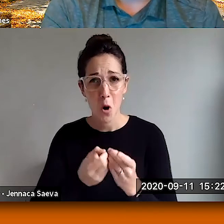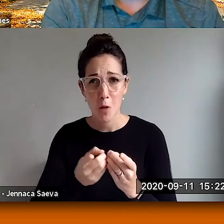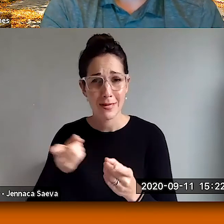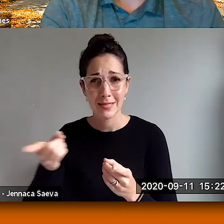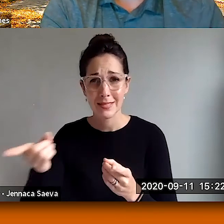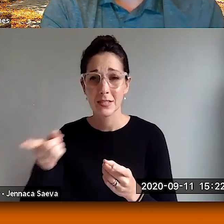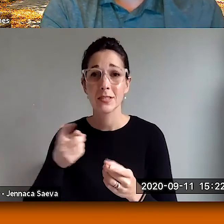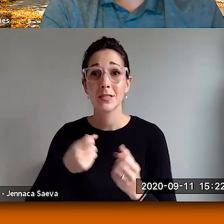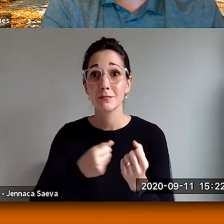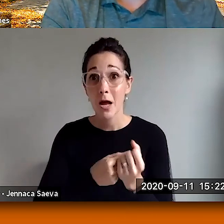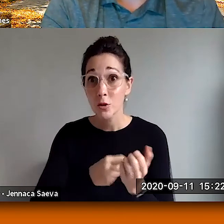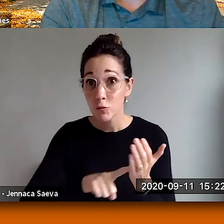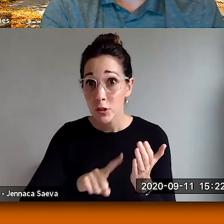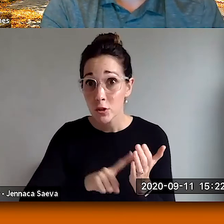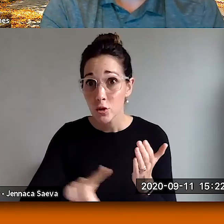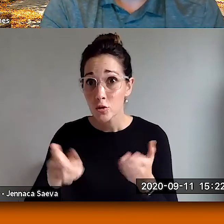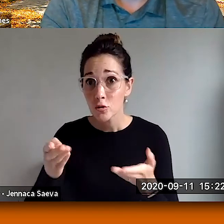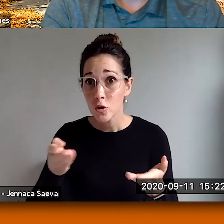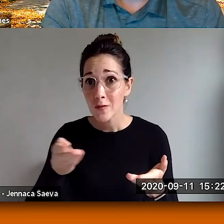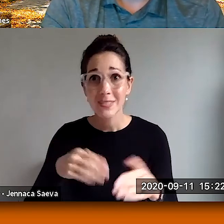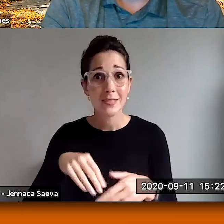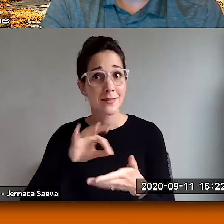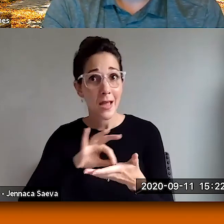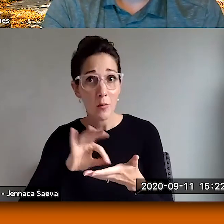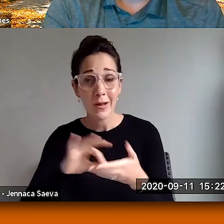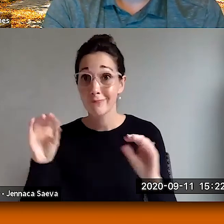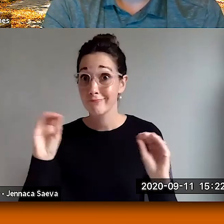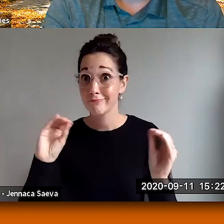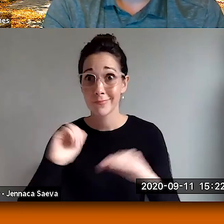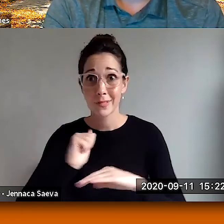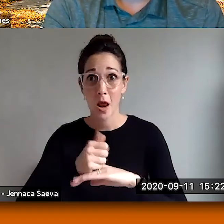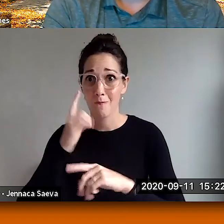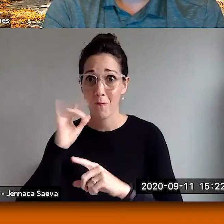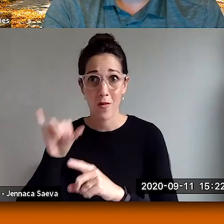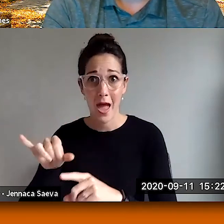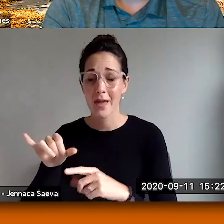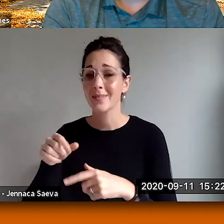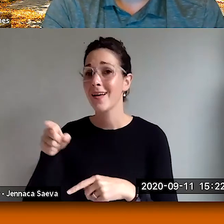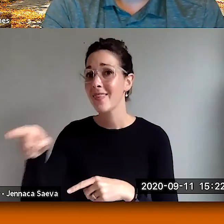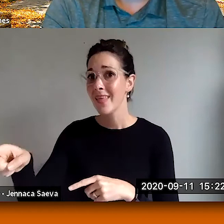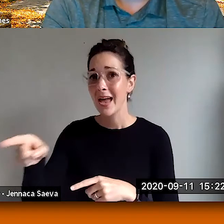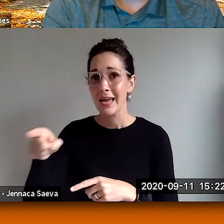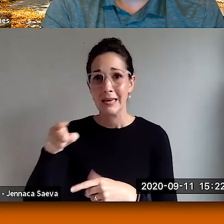or sponsored research accounting, they might not be as familiar with the nuances of, say,